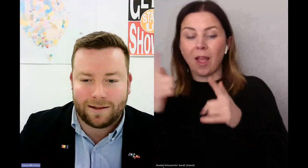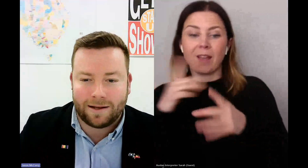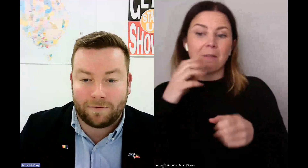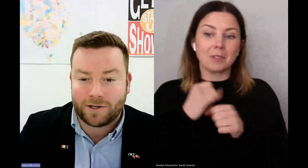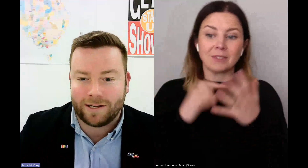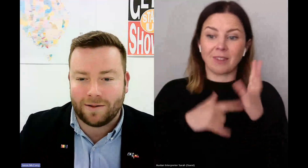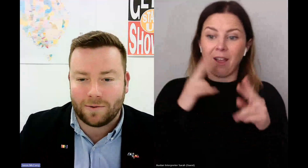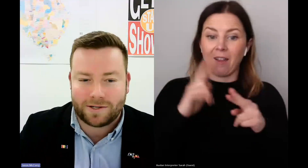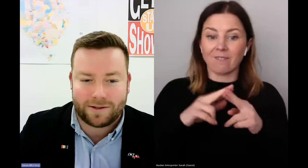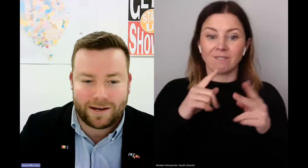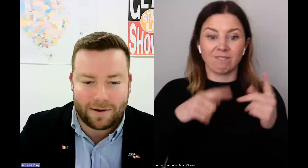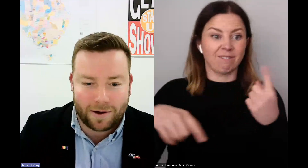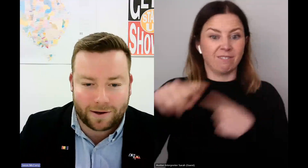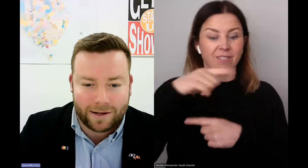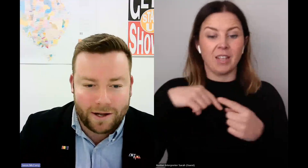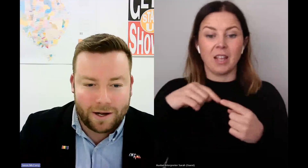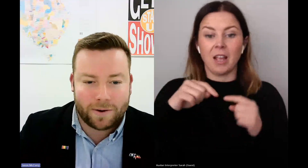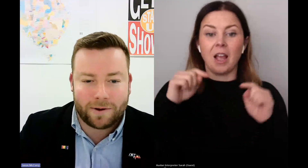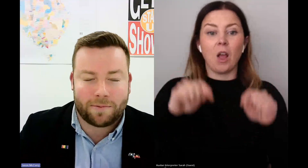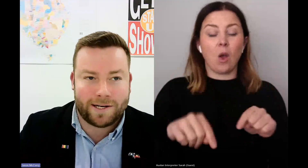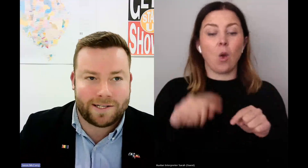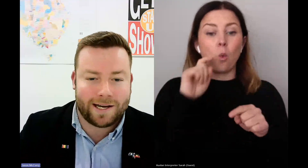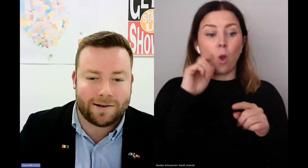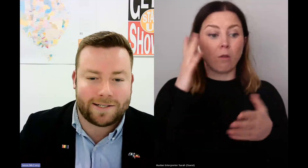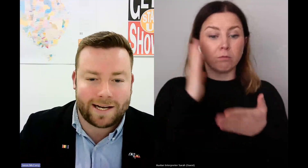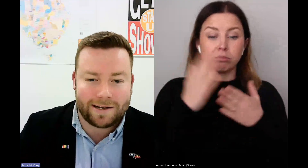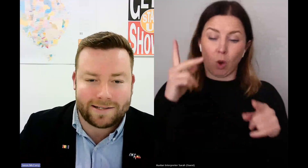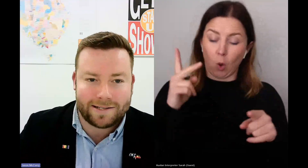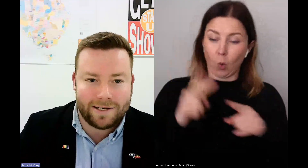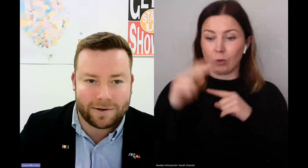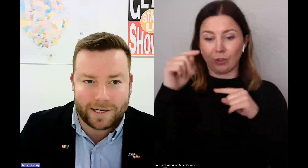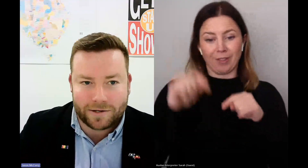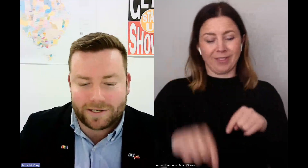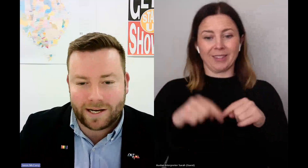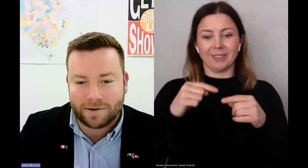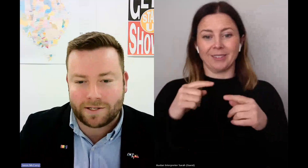here to officially launch the network. We really appreciate your attendance, your interest and